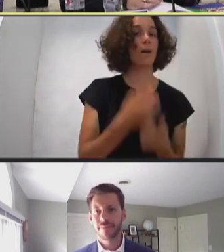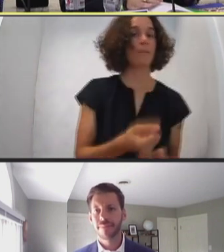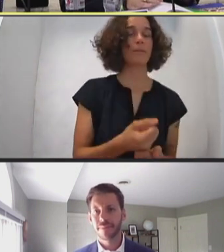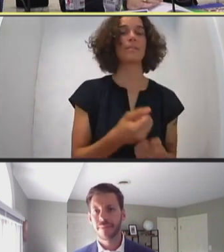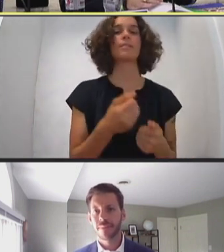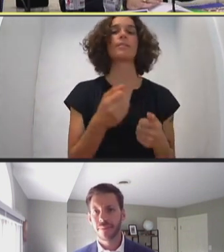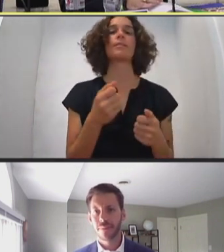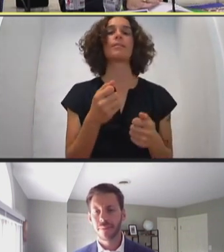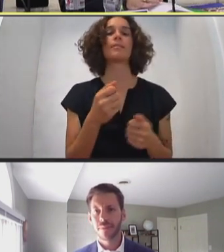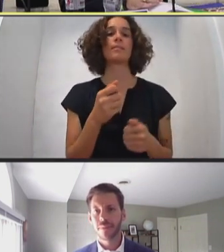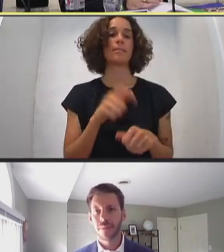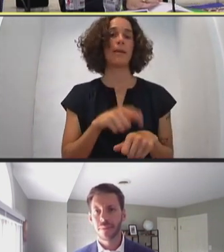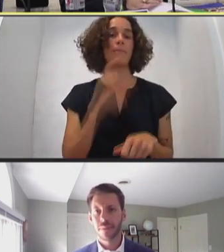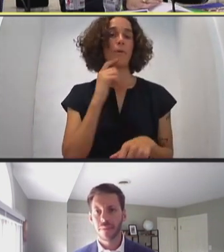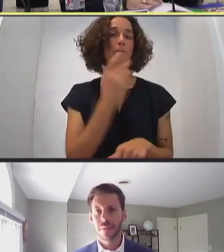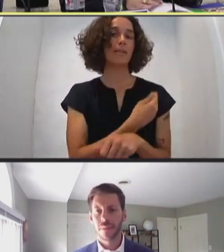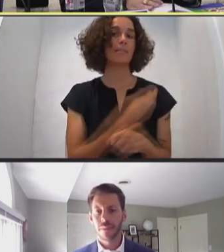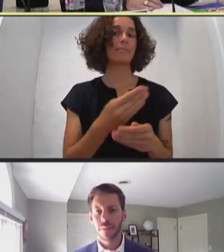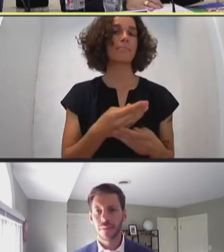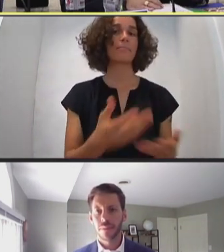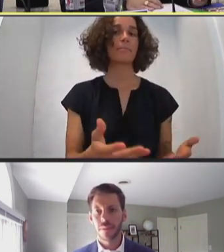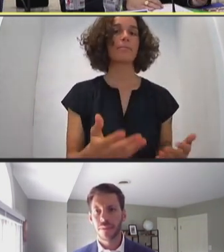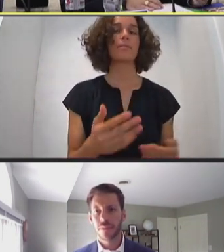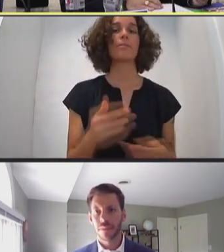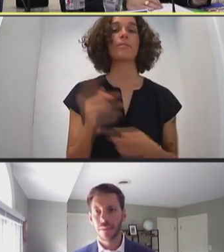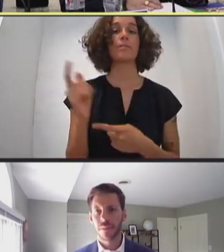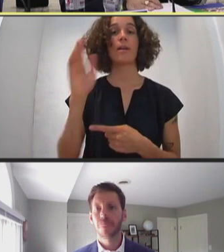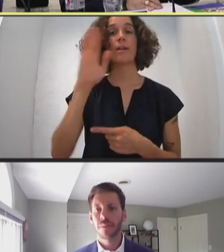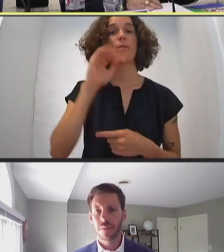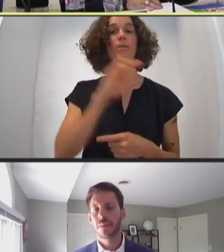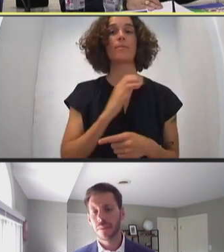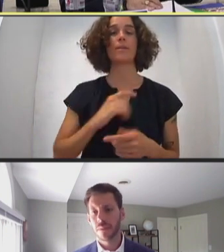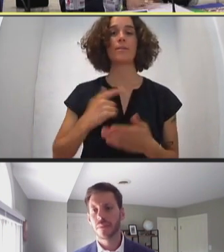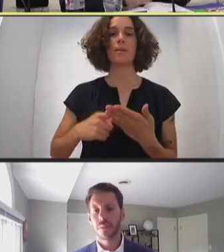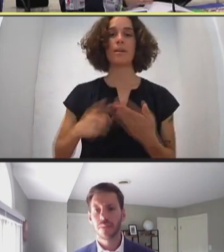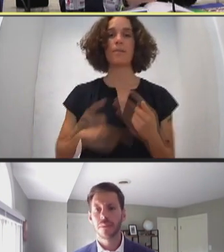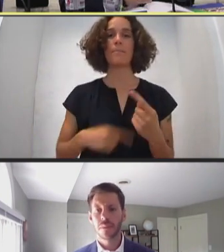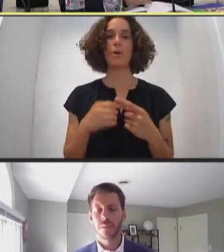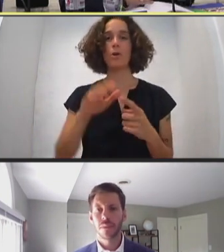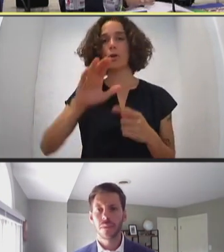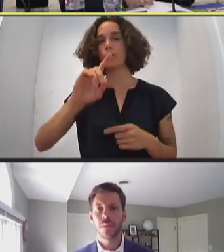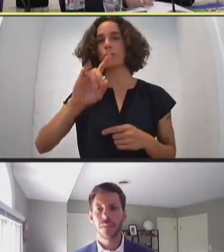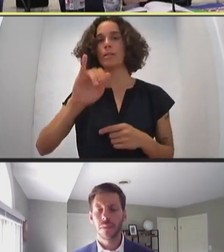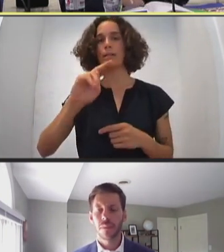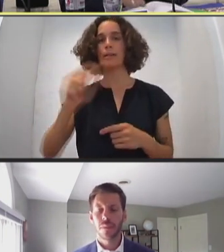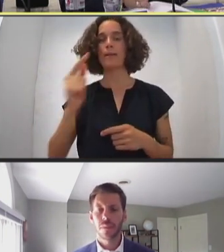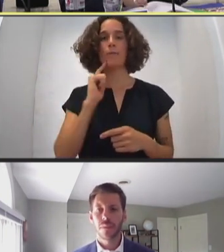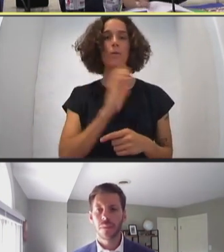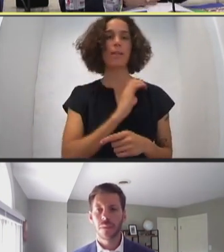work at the AMA committee about getting coding for that counseling time. Get some